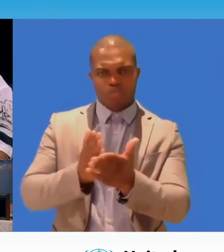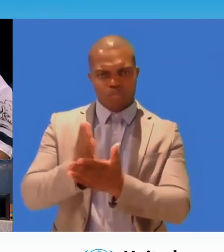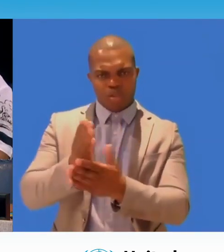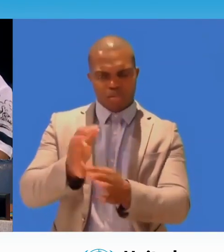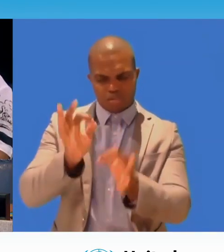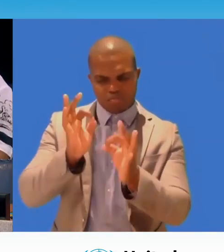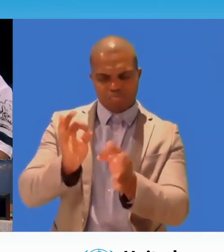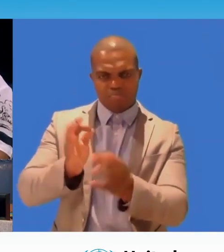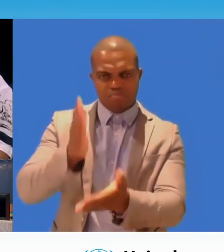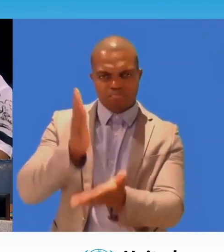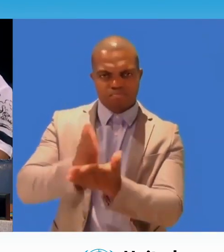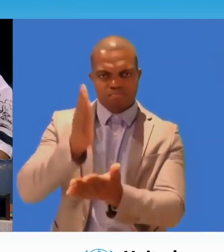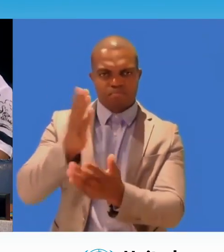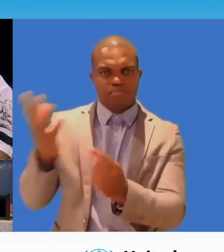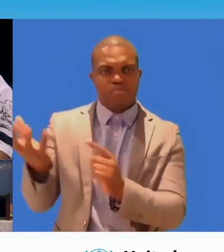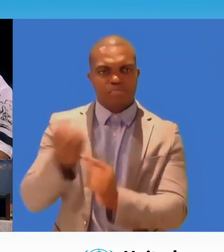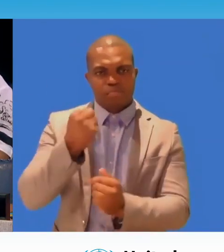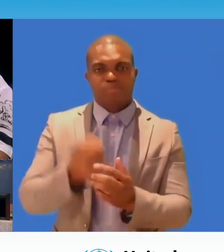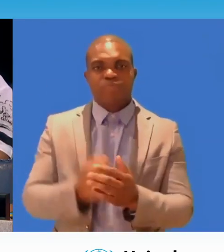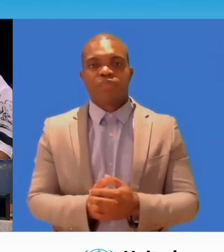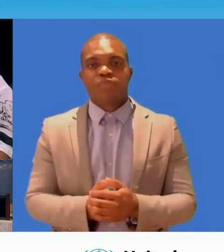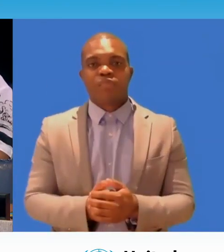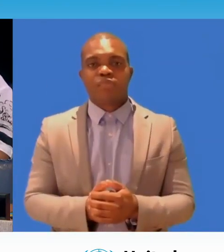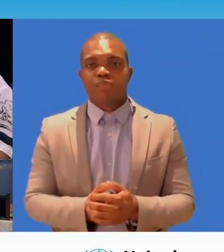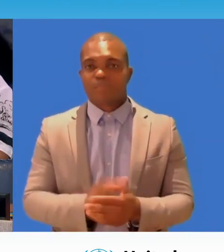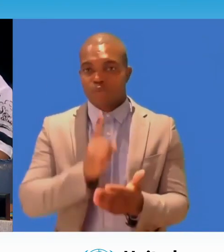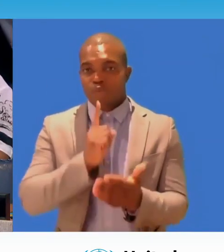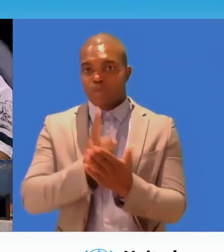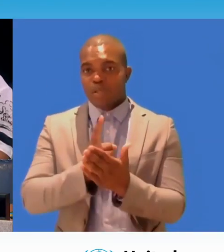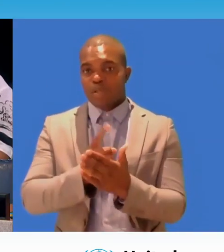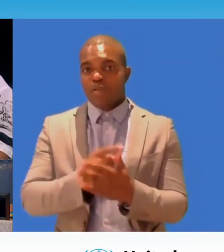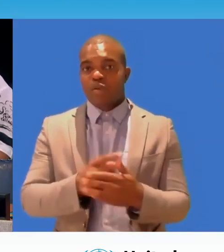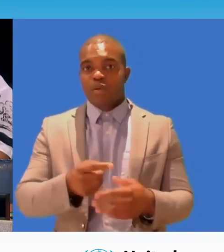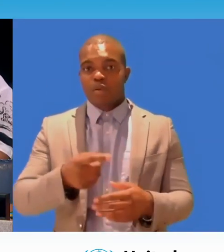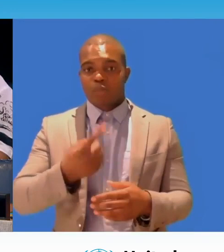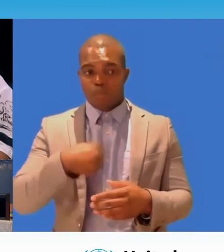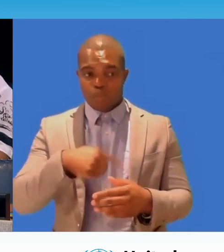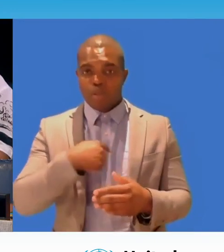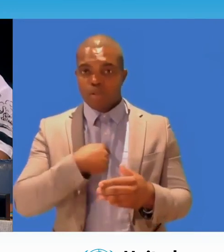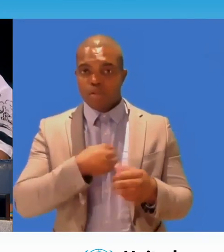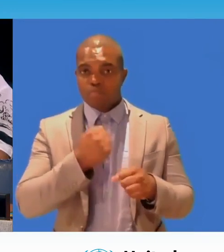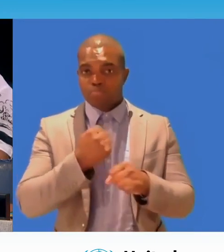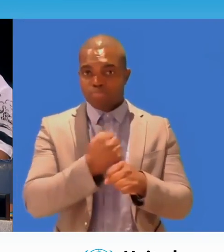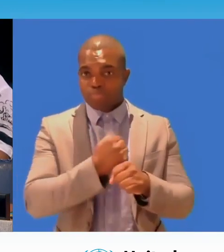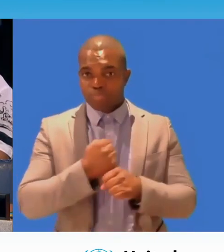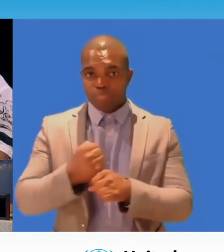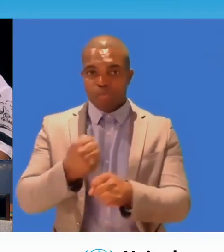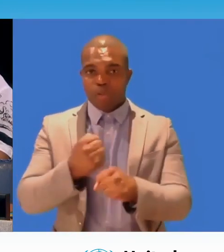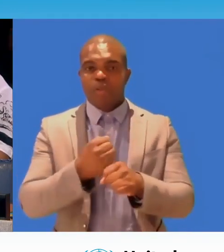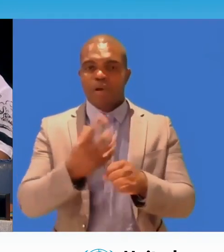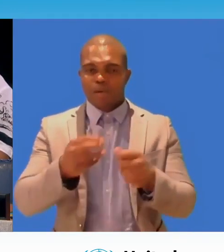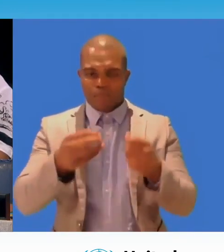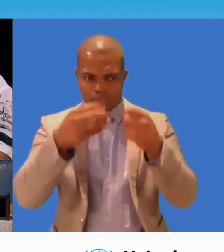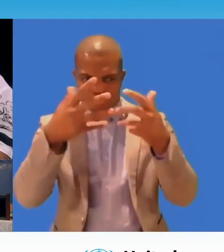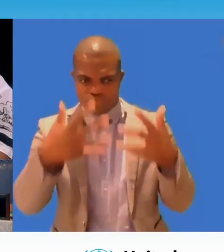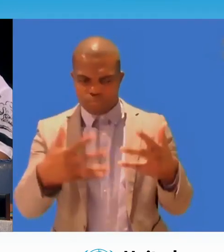violations of their rights to Legal capacity to inclusion in the community and to their right to